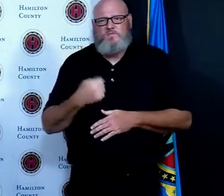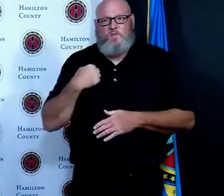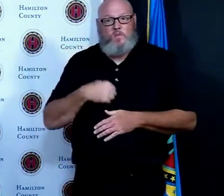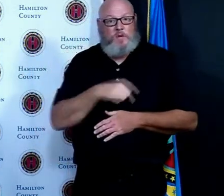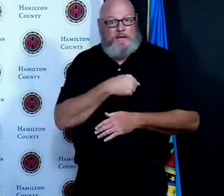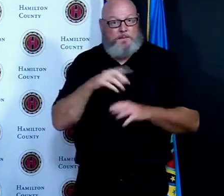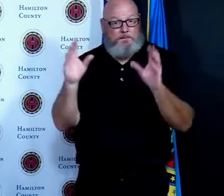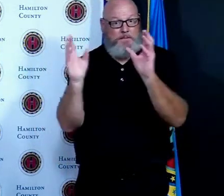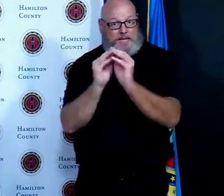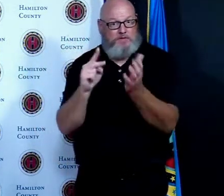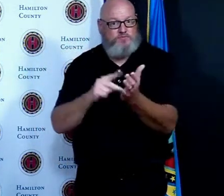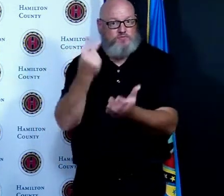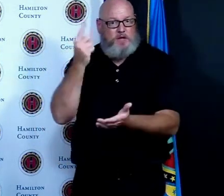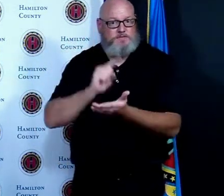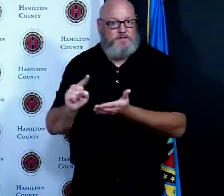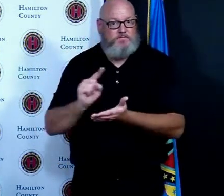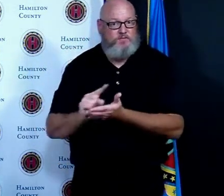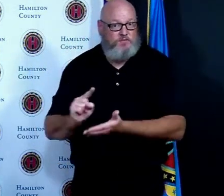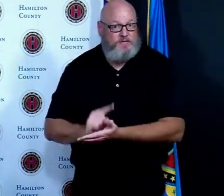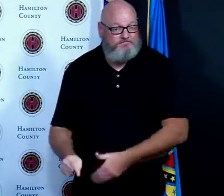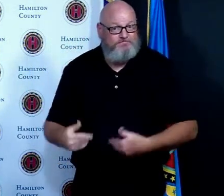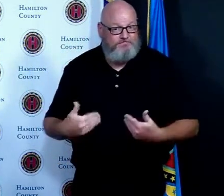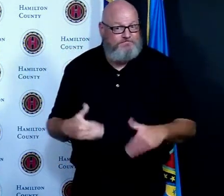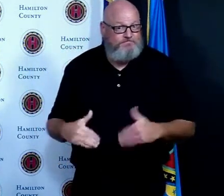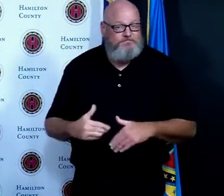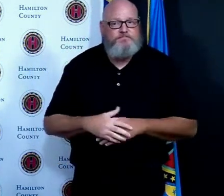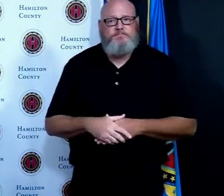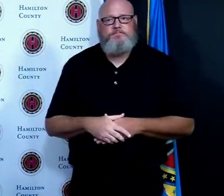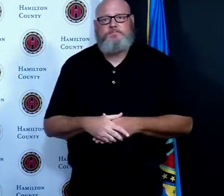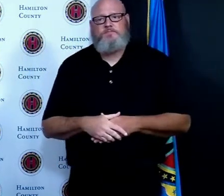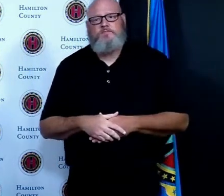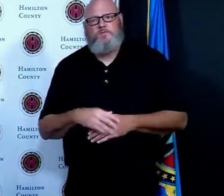elements in different groups to make sure that we are prepared to do to address the needs of